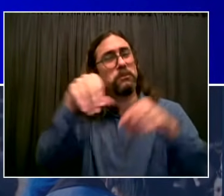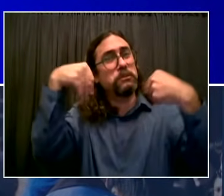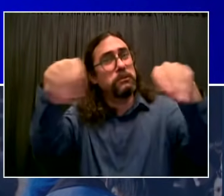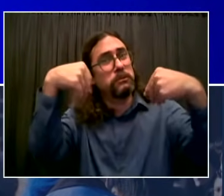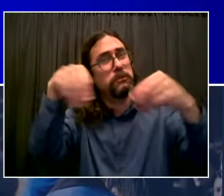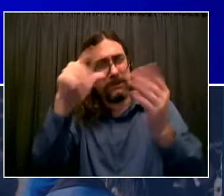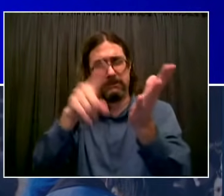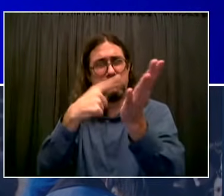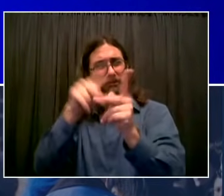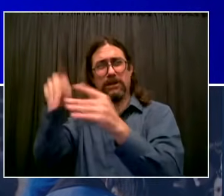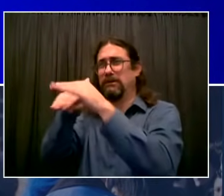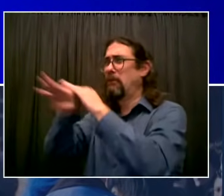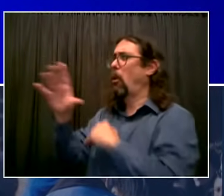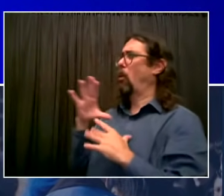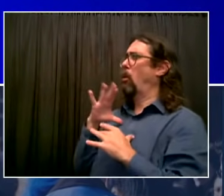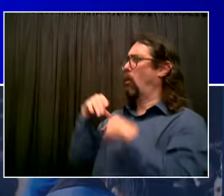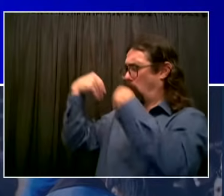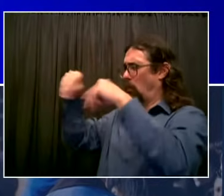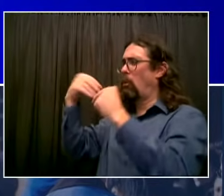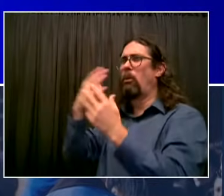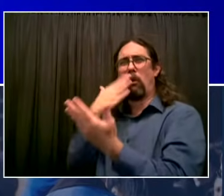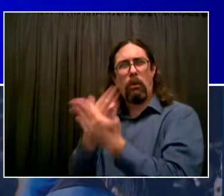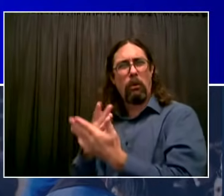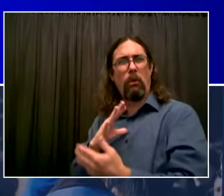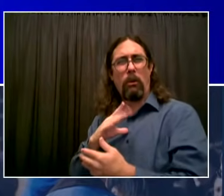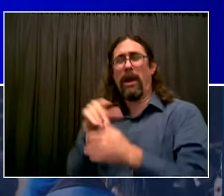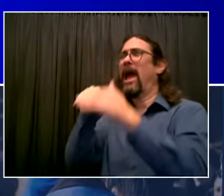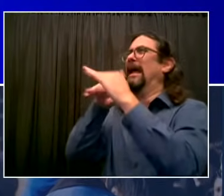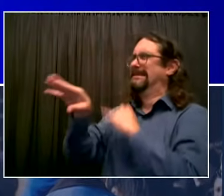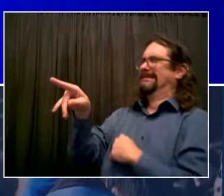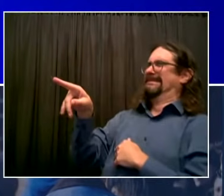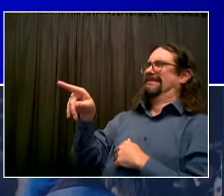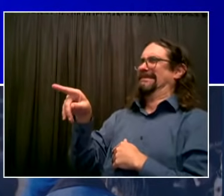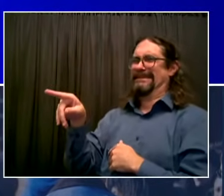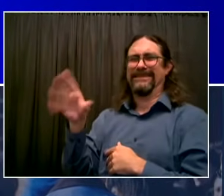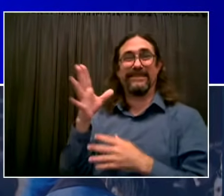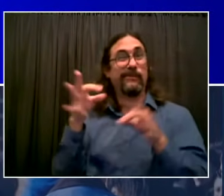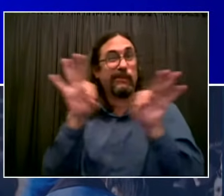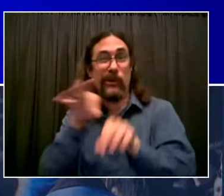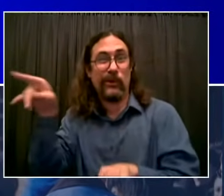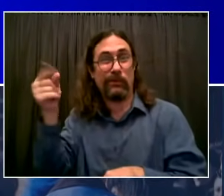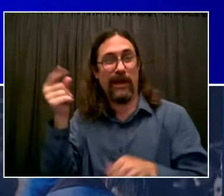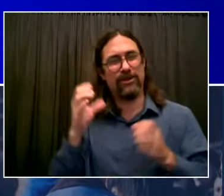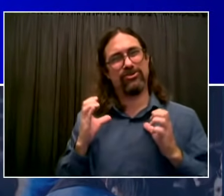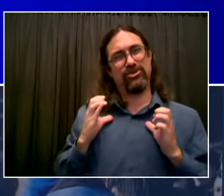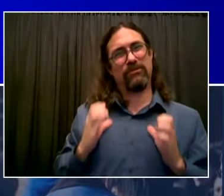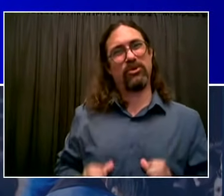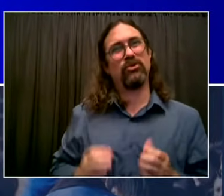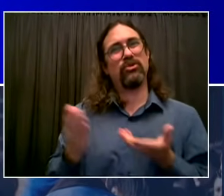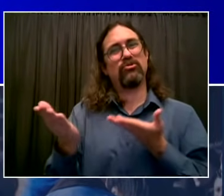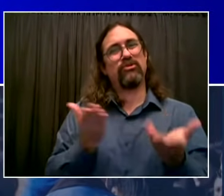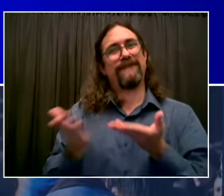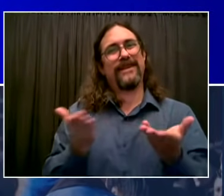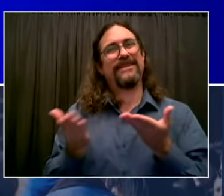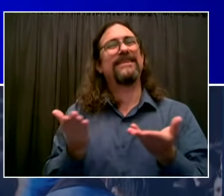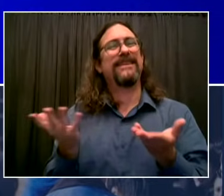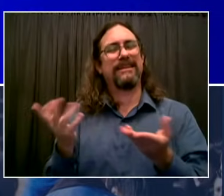NEEDED WHETHER IT WAS RE SPECTFUL OR A POSITIVE EXPERIENCE. LITERALLY FOLLOWING UP ON ANYONE WHO CAME TO NYPD